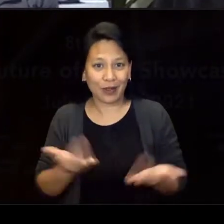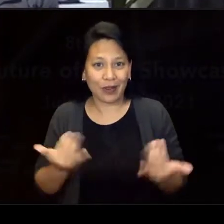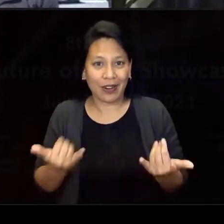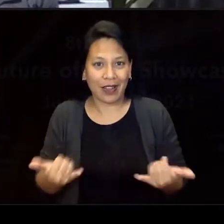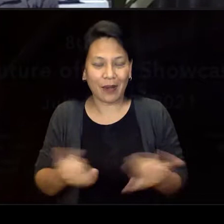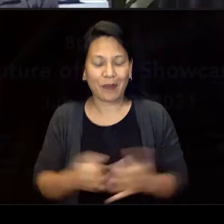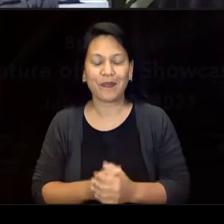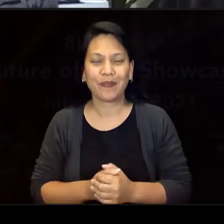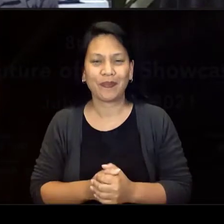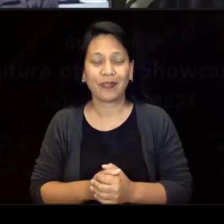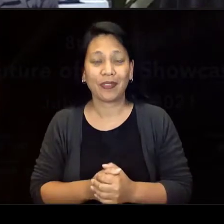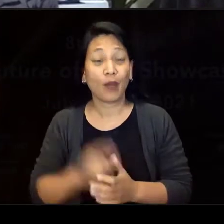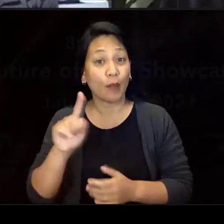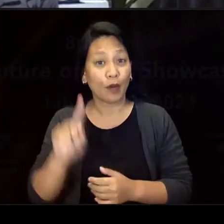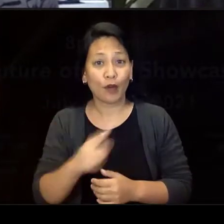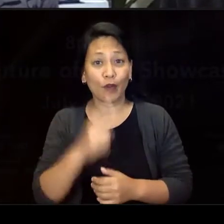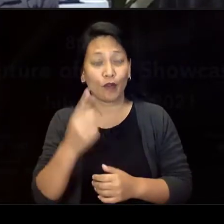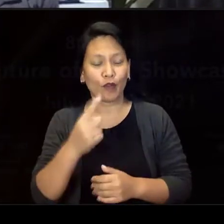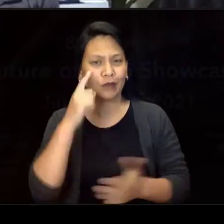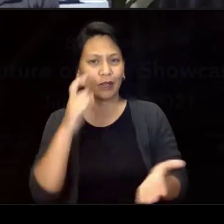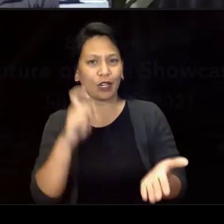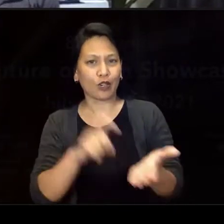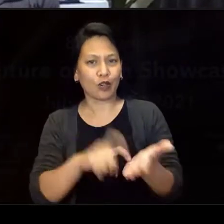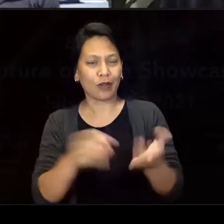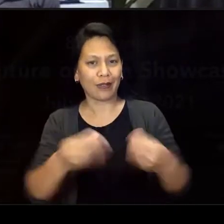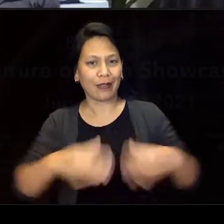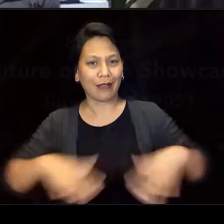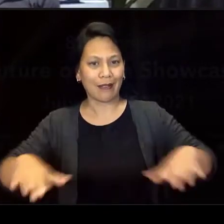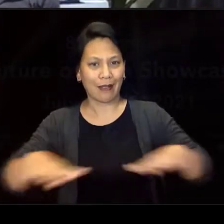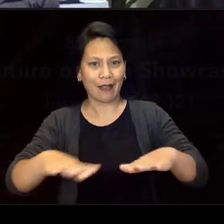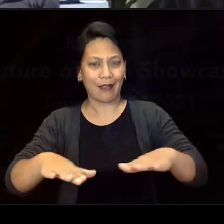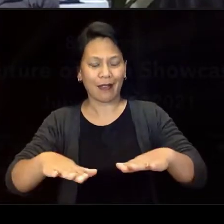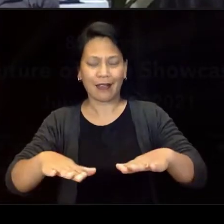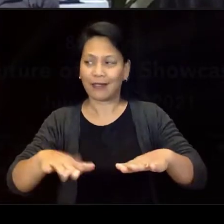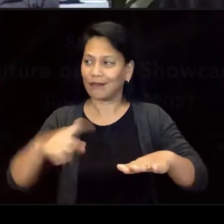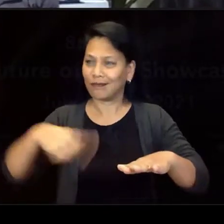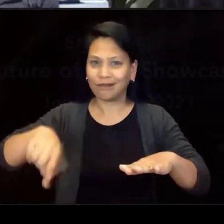I'd like to start off though by acknowledging the land on which we gather and organize.